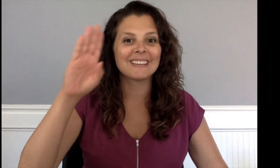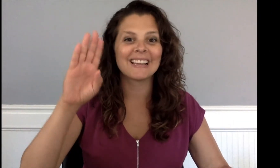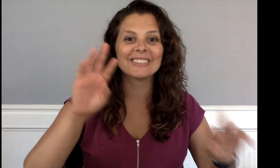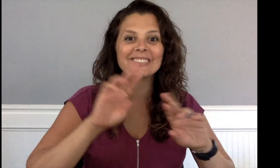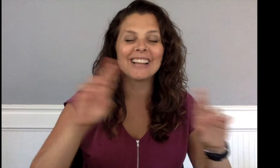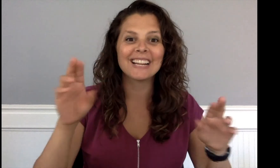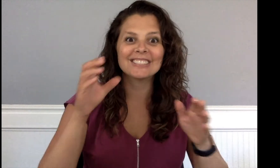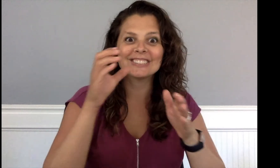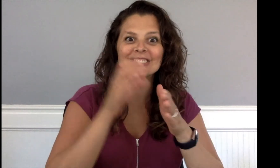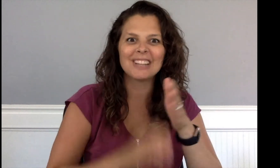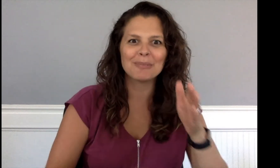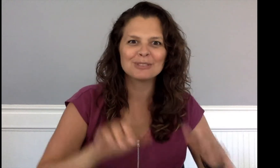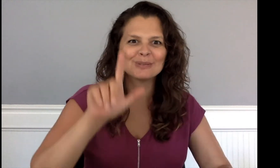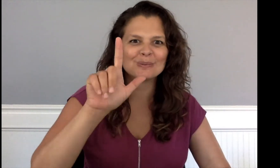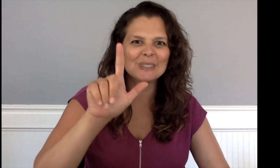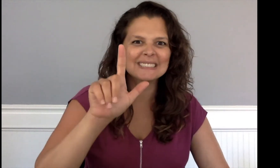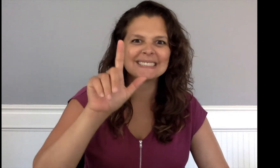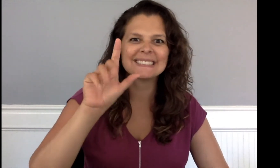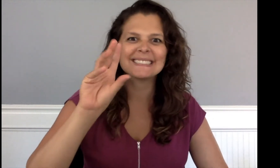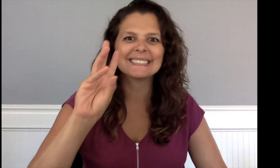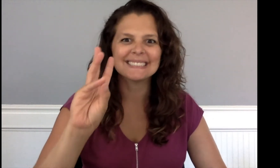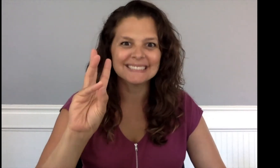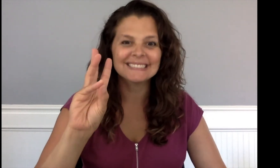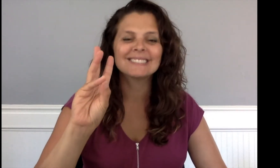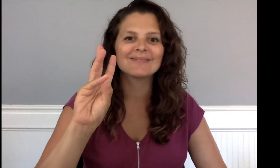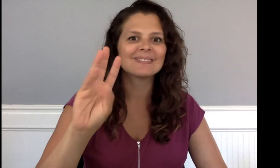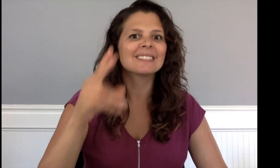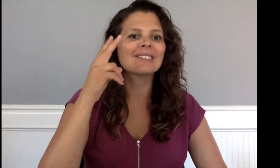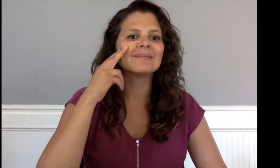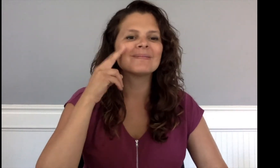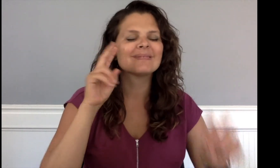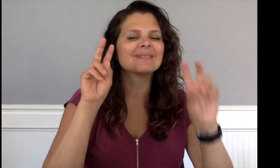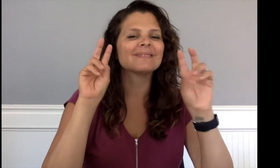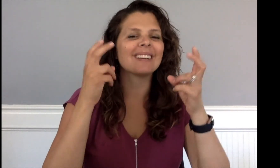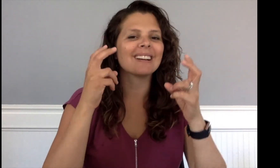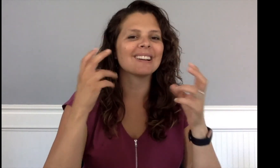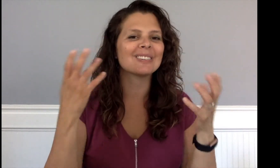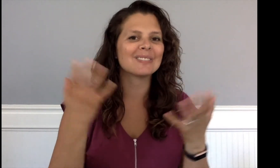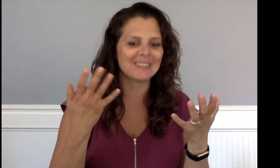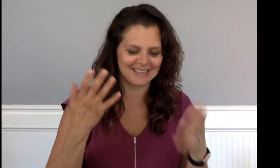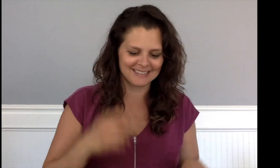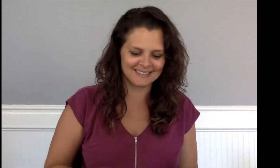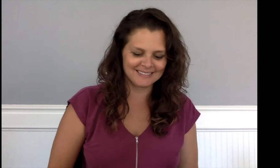Hi, ready for chapter 26? Let's look at what's the title.